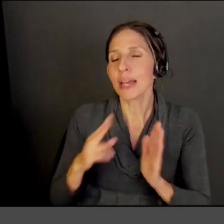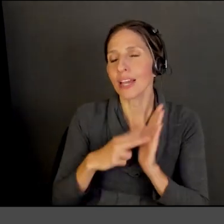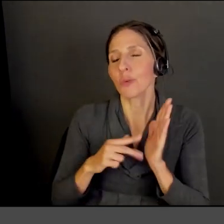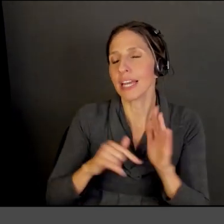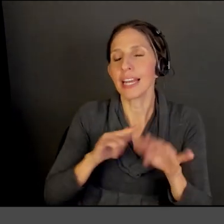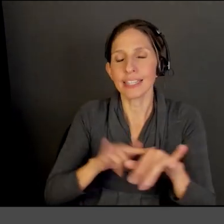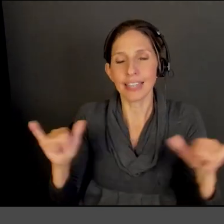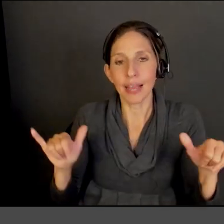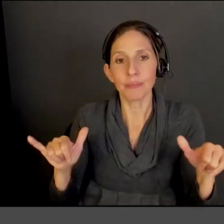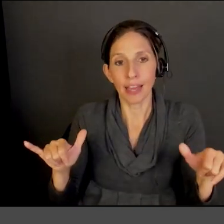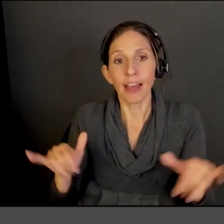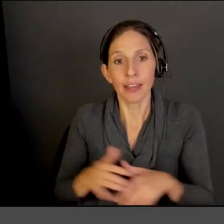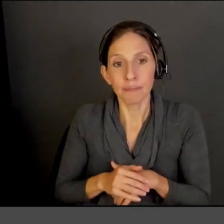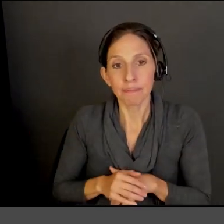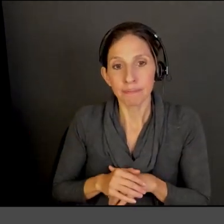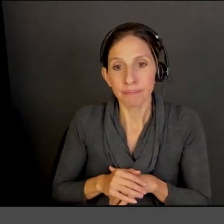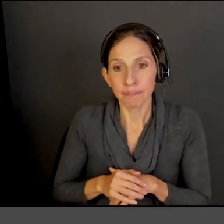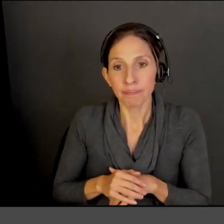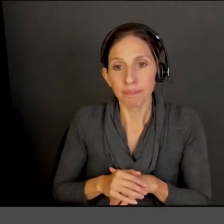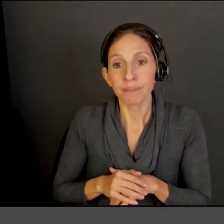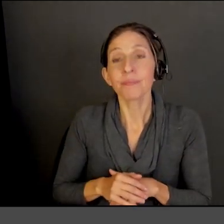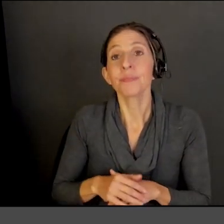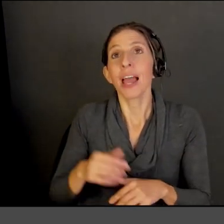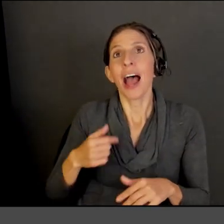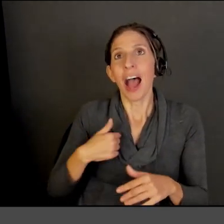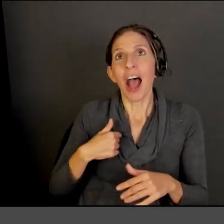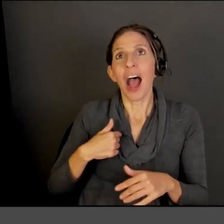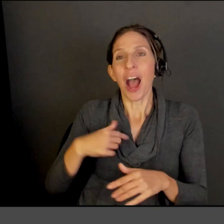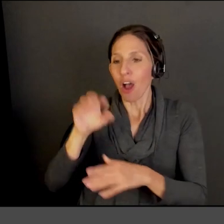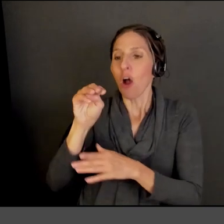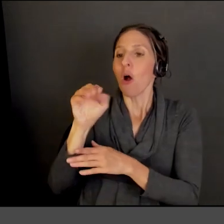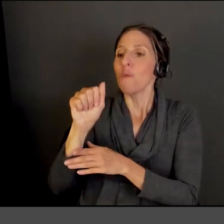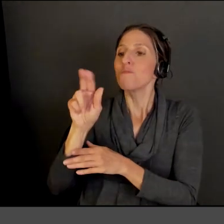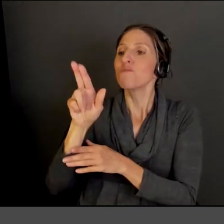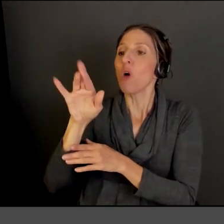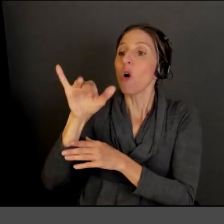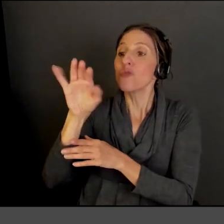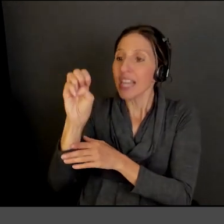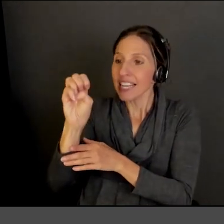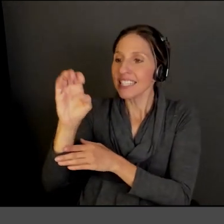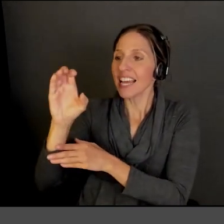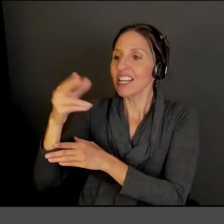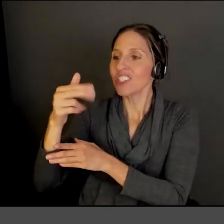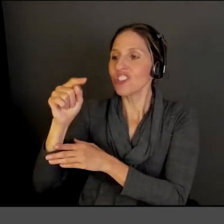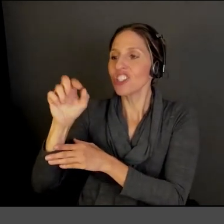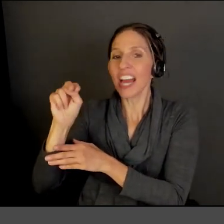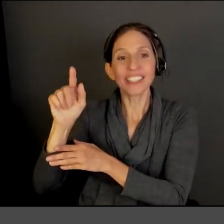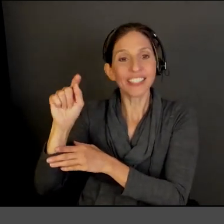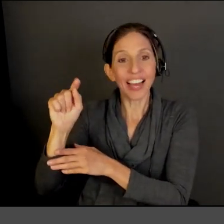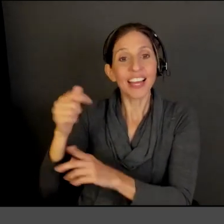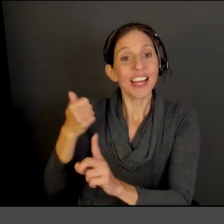MORRIS CHESTNUT TAP DANCER I MET HIM IN NEWARK AND HE SAYS, I SAID, WHAT DO YOU DO?